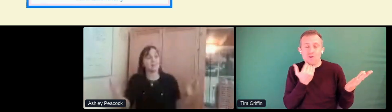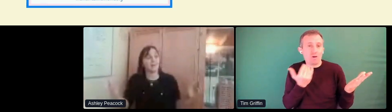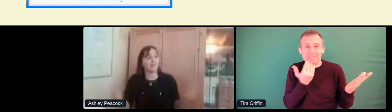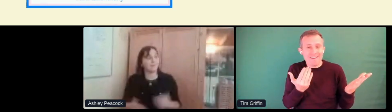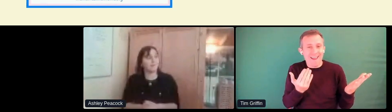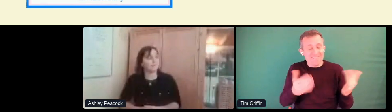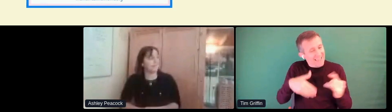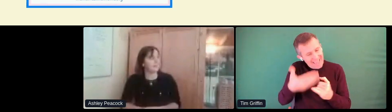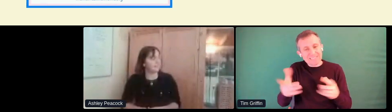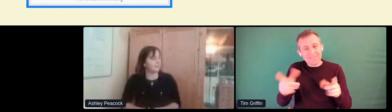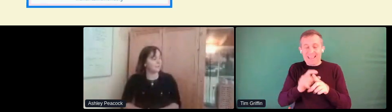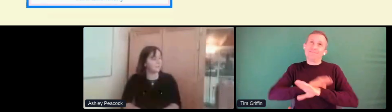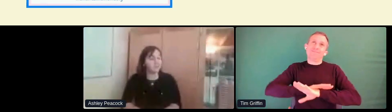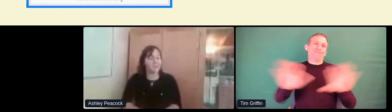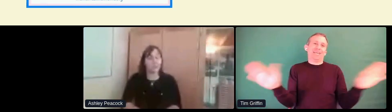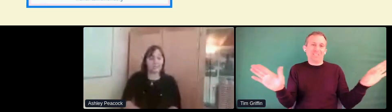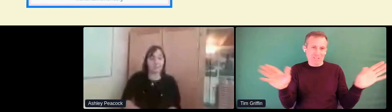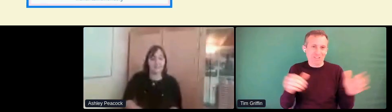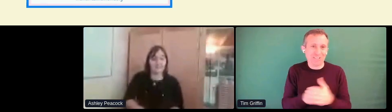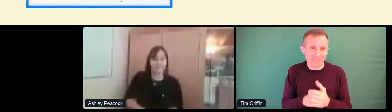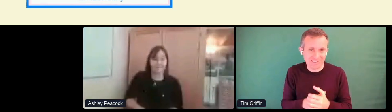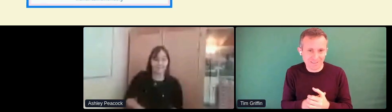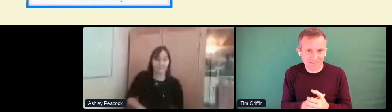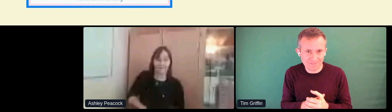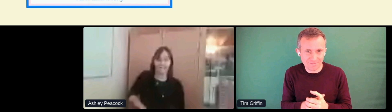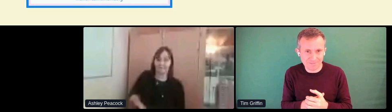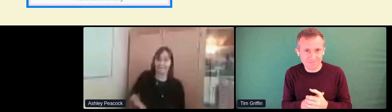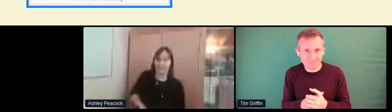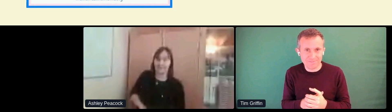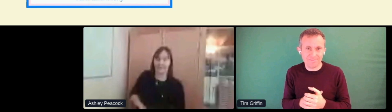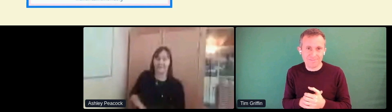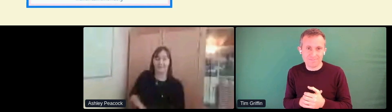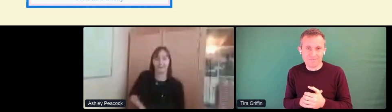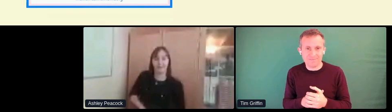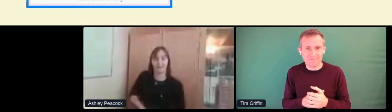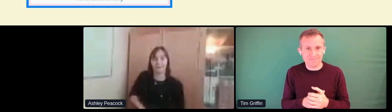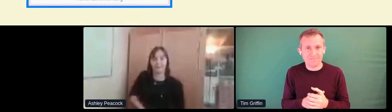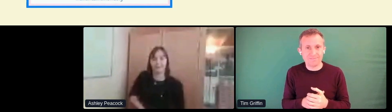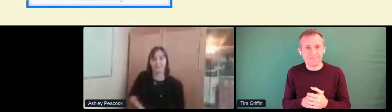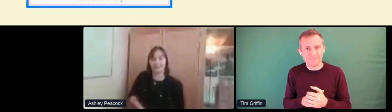why a lot of my room is mostly automated. It helps cater for the low spoon account.